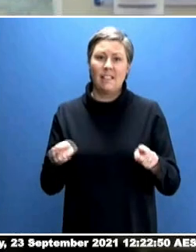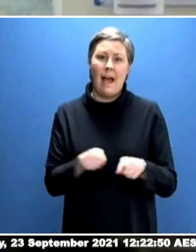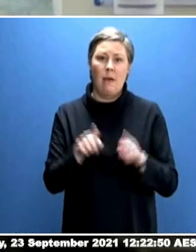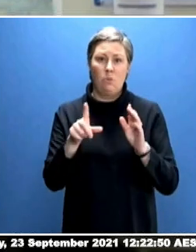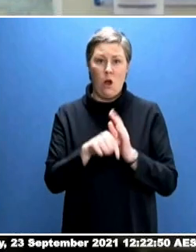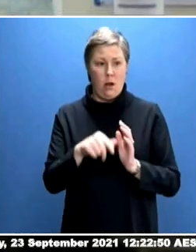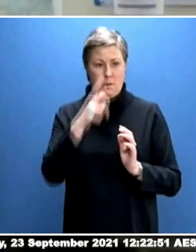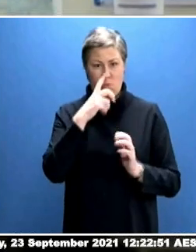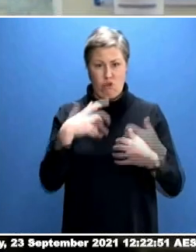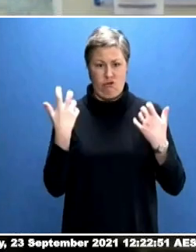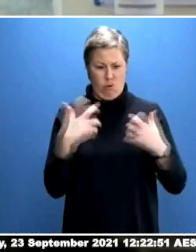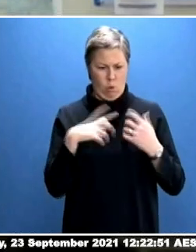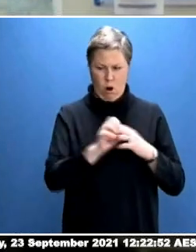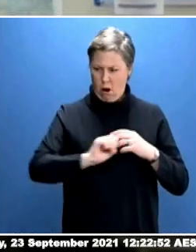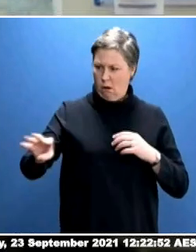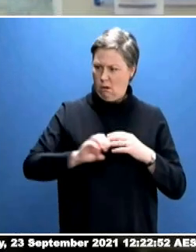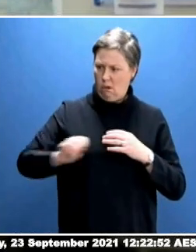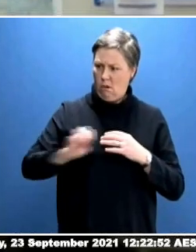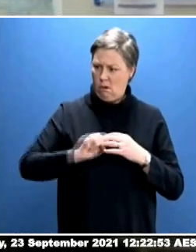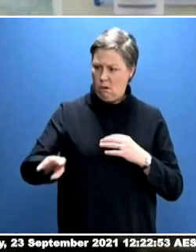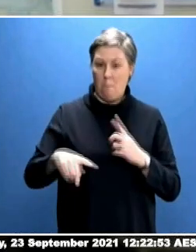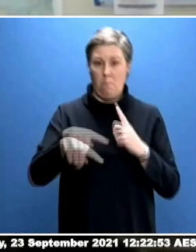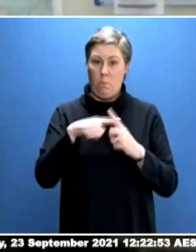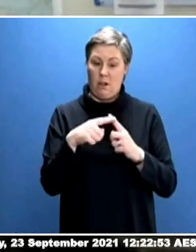and that's something NAAJA's advocated